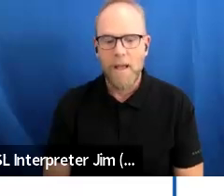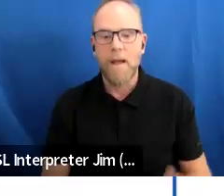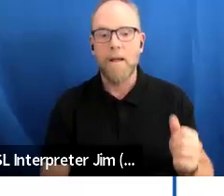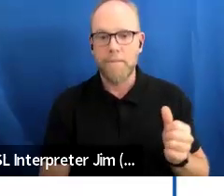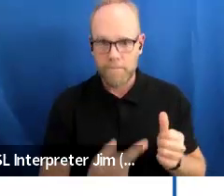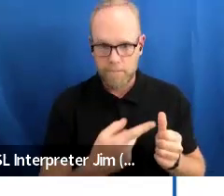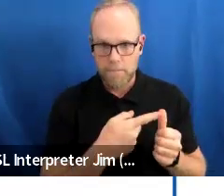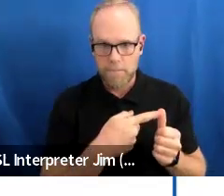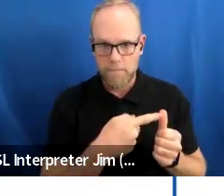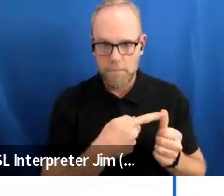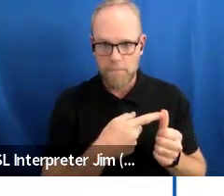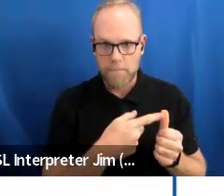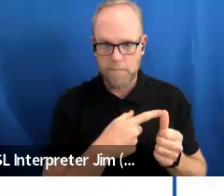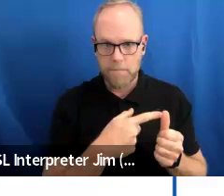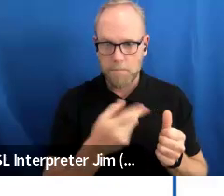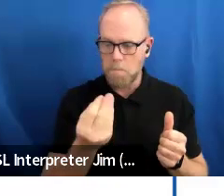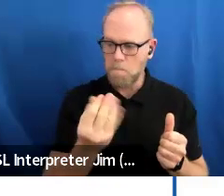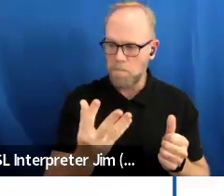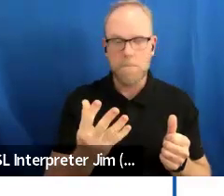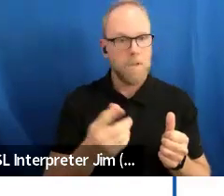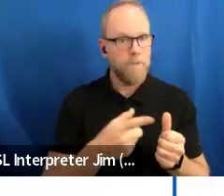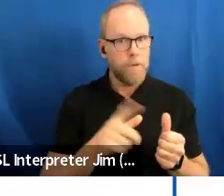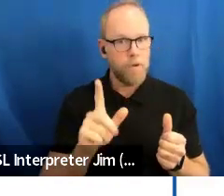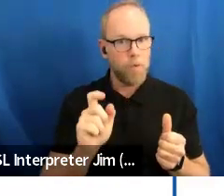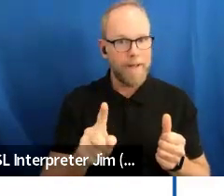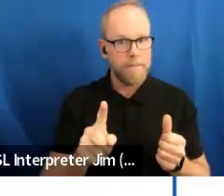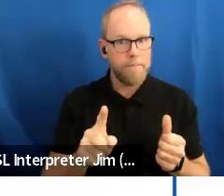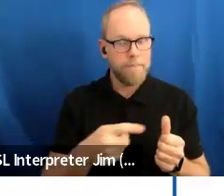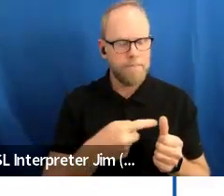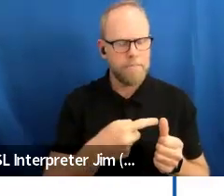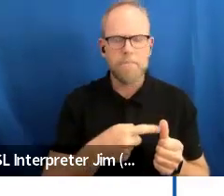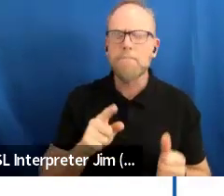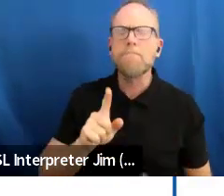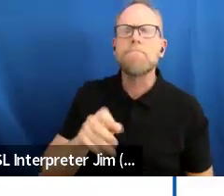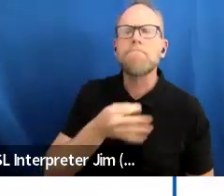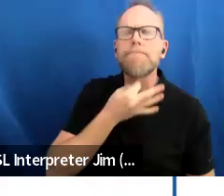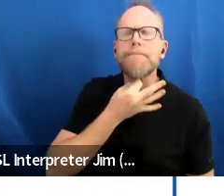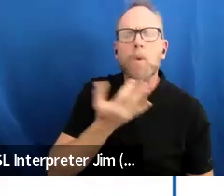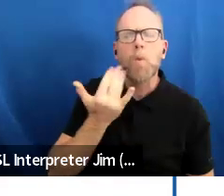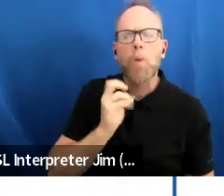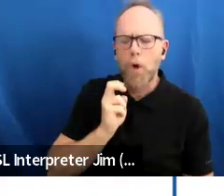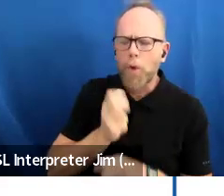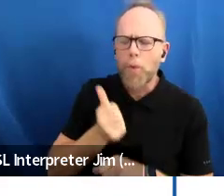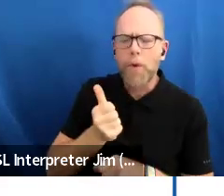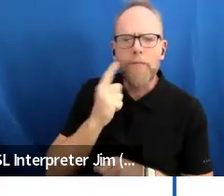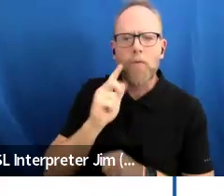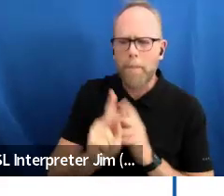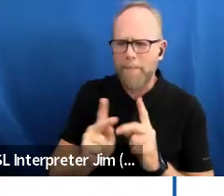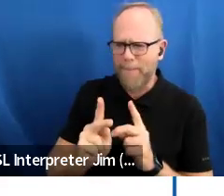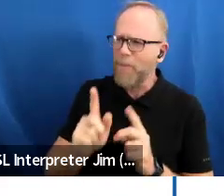Here is our first question here it says, why is it so hard for people to implement and enforce to